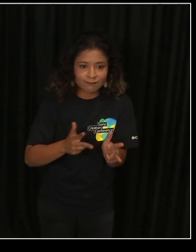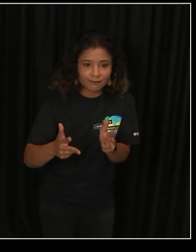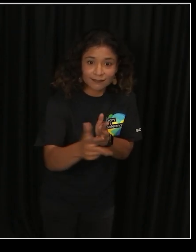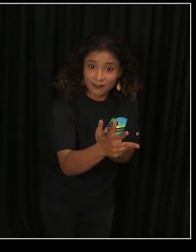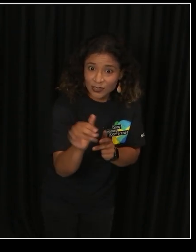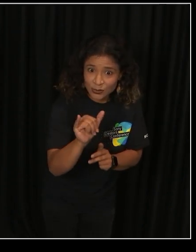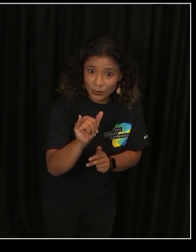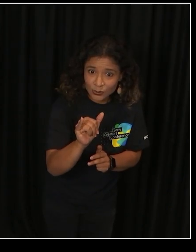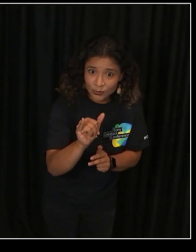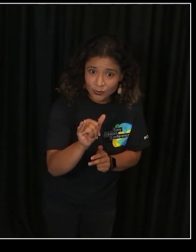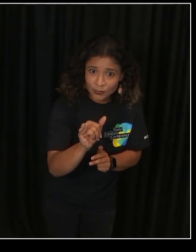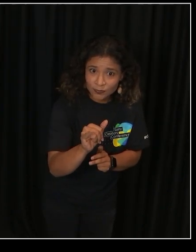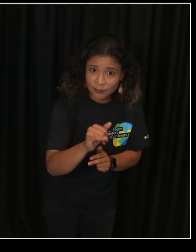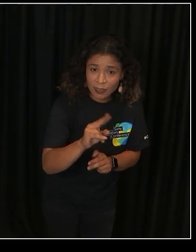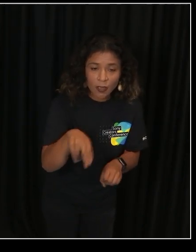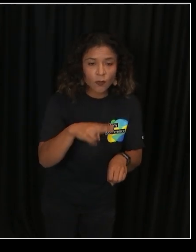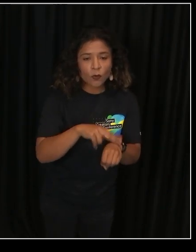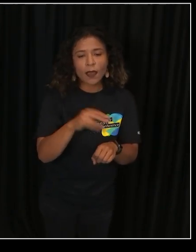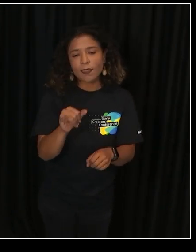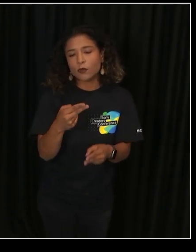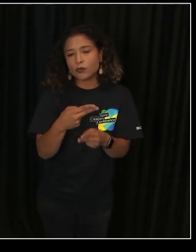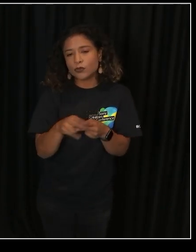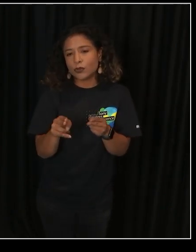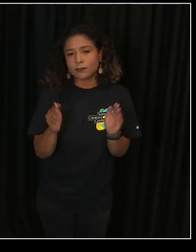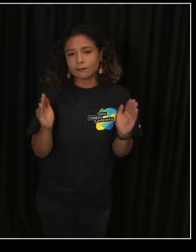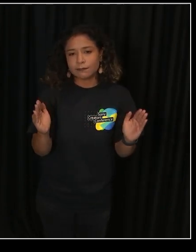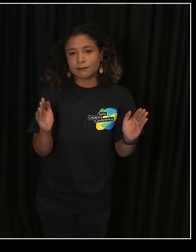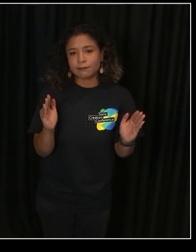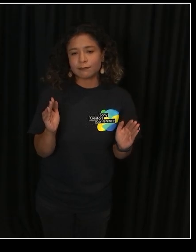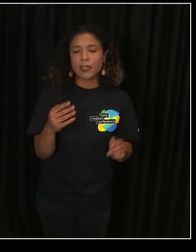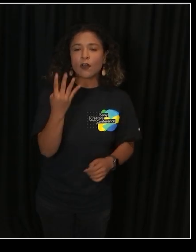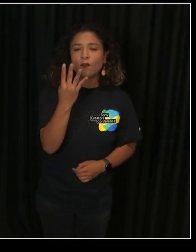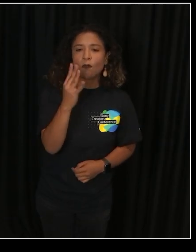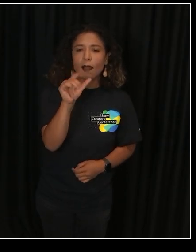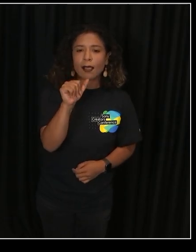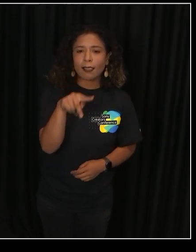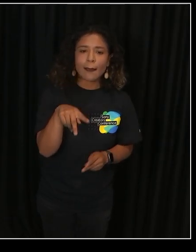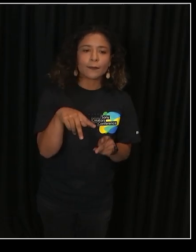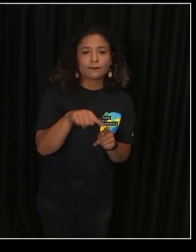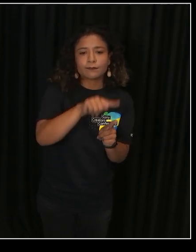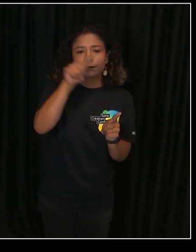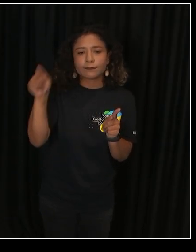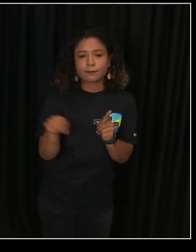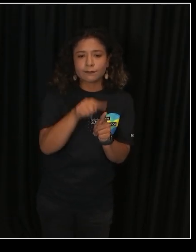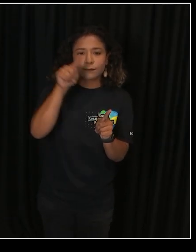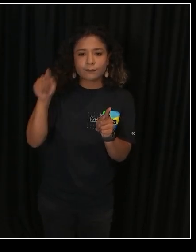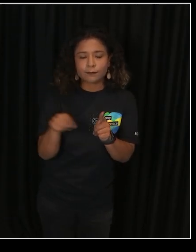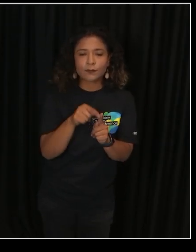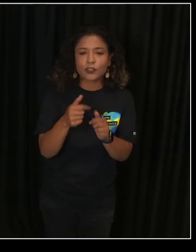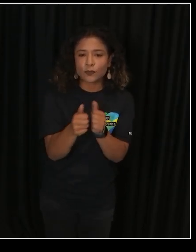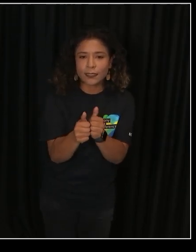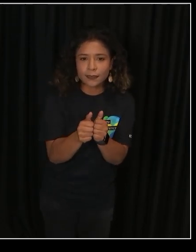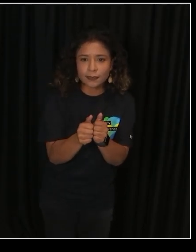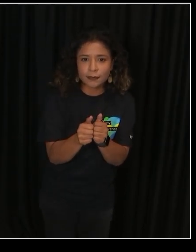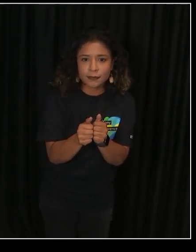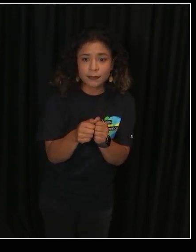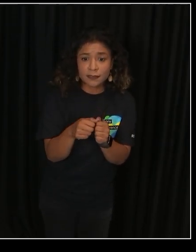And of course, that was a very short four-lap race. And so the start was really critical to the final positions of the cars.